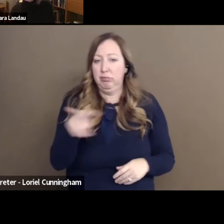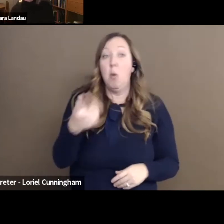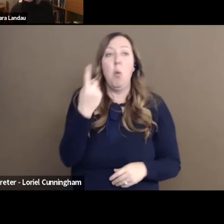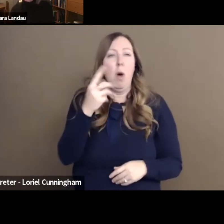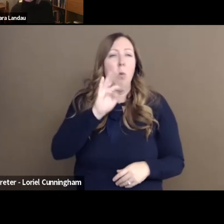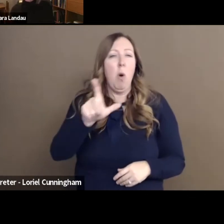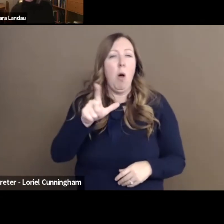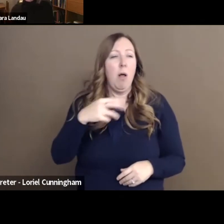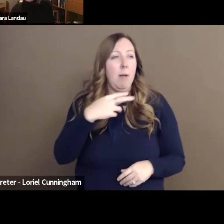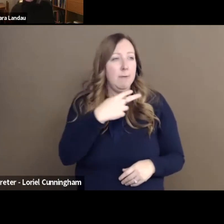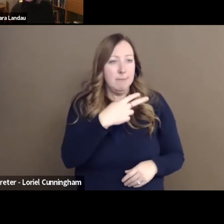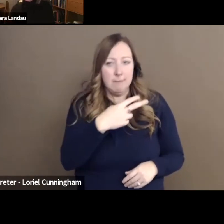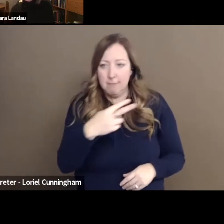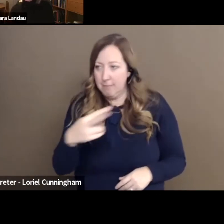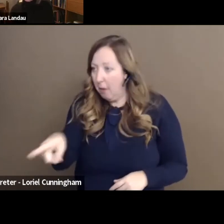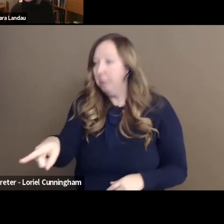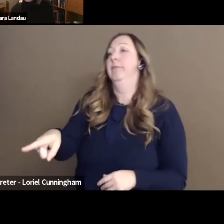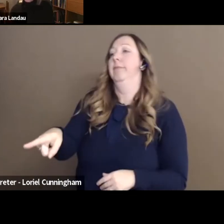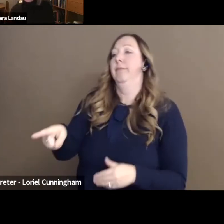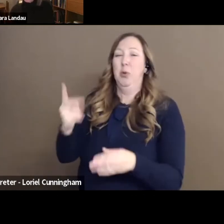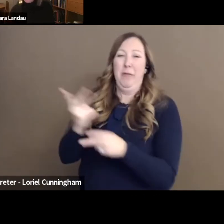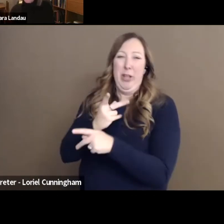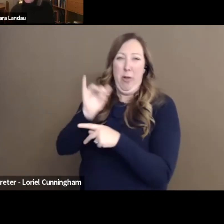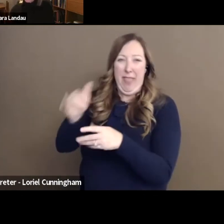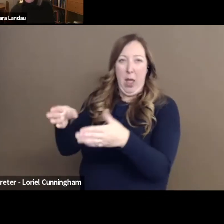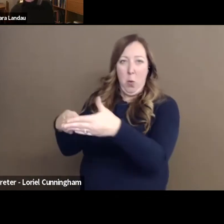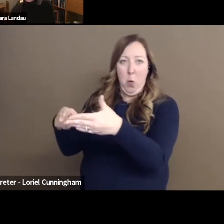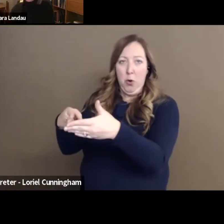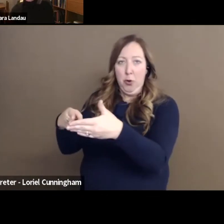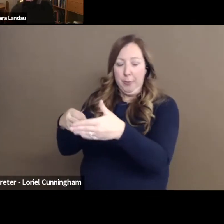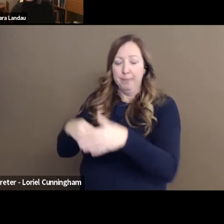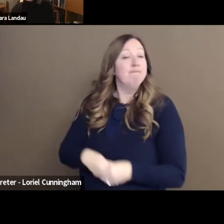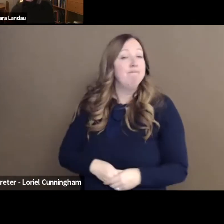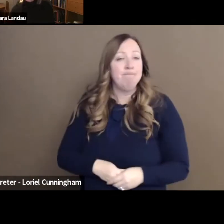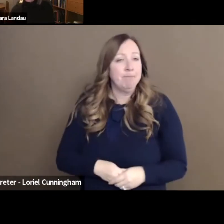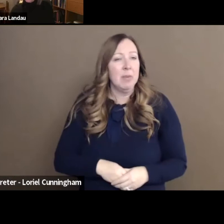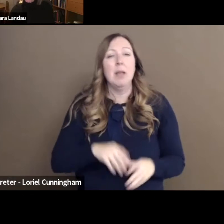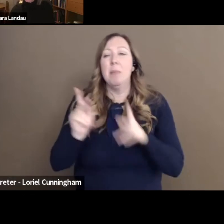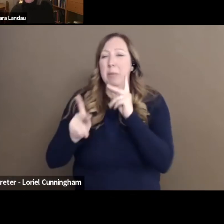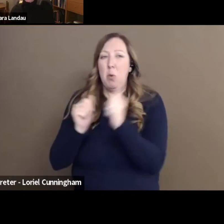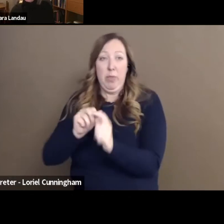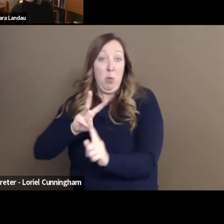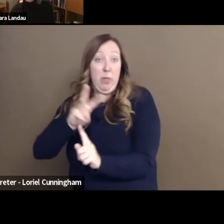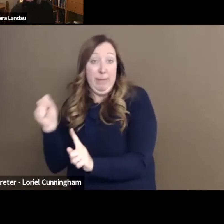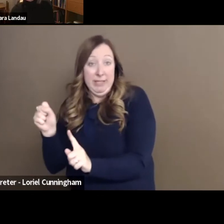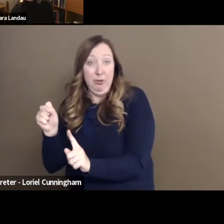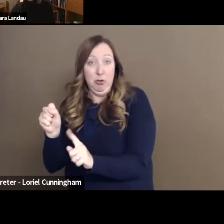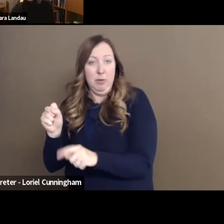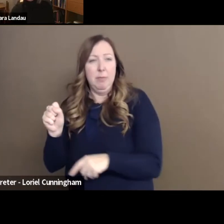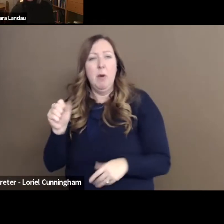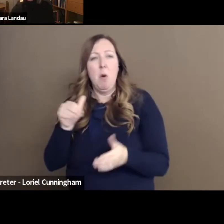uh corner but the people with williams syndrome are showing that they're going around